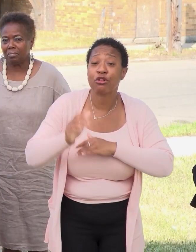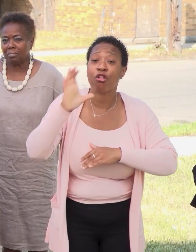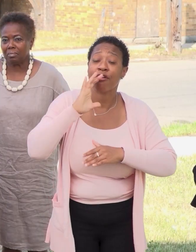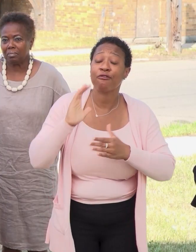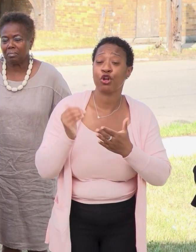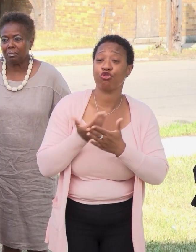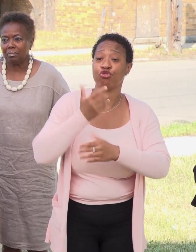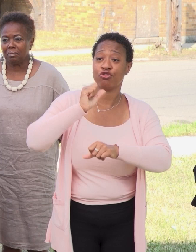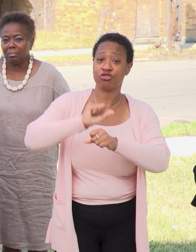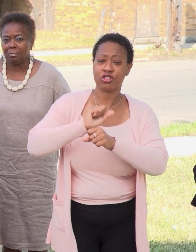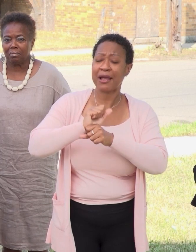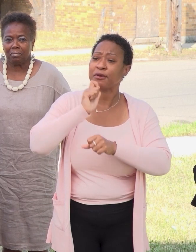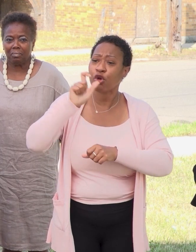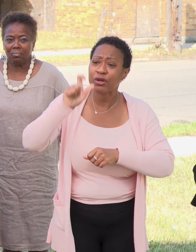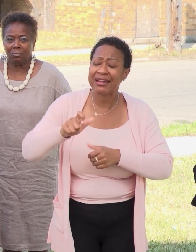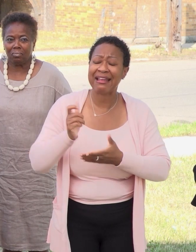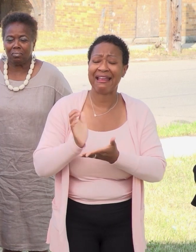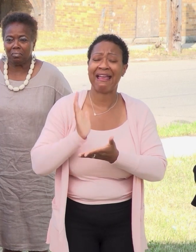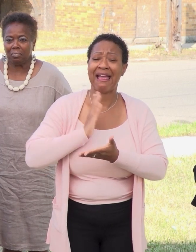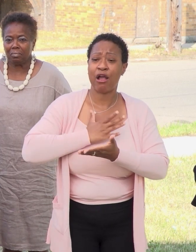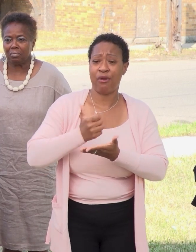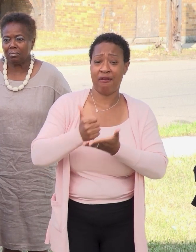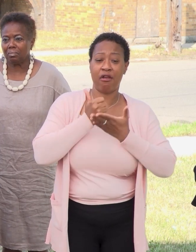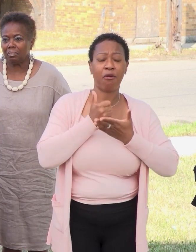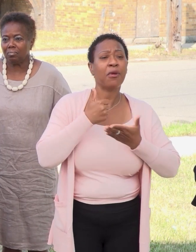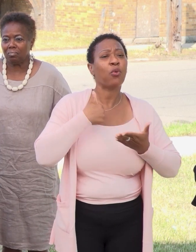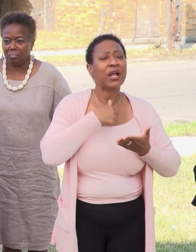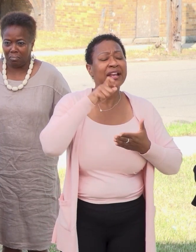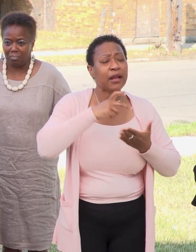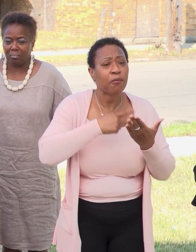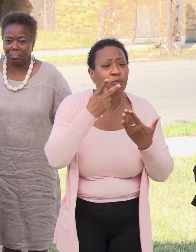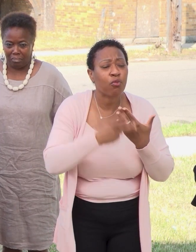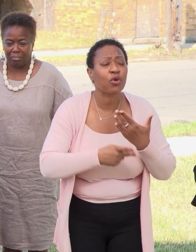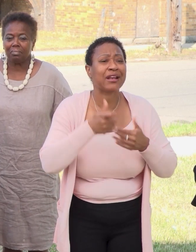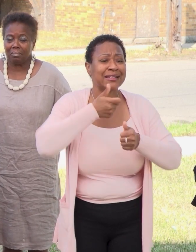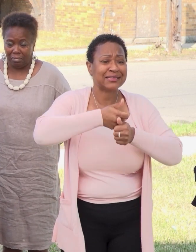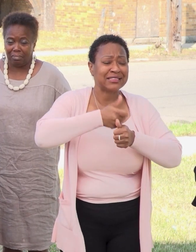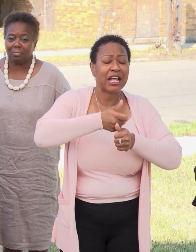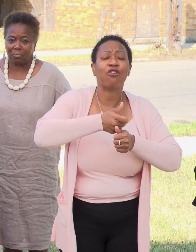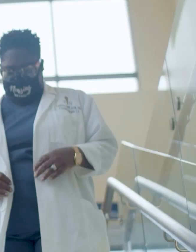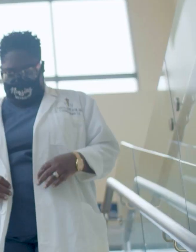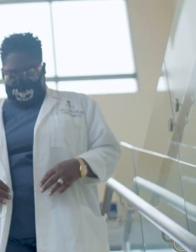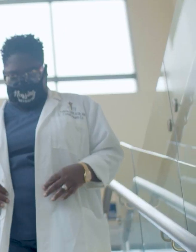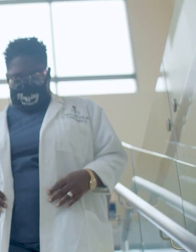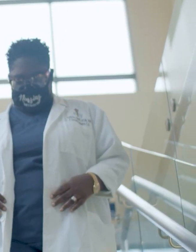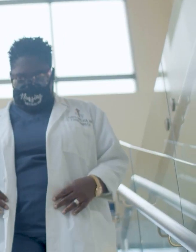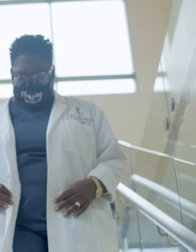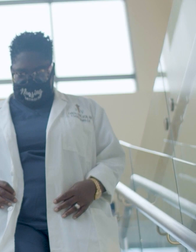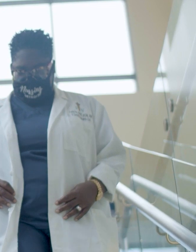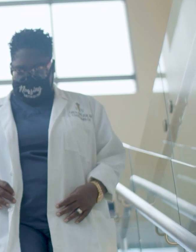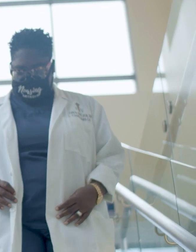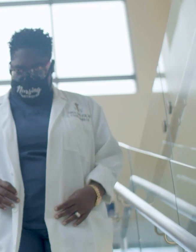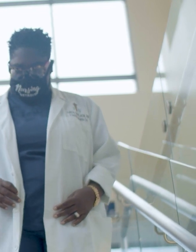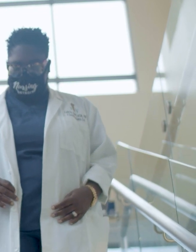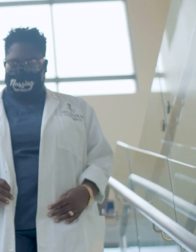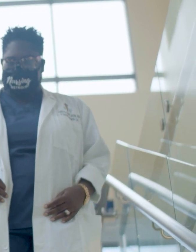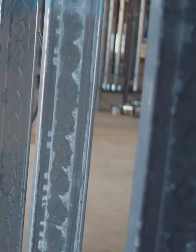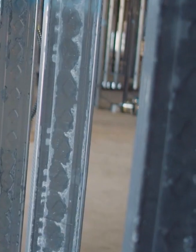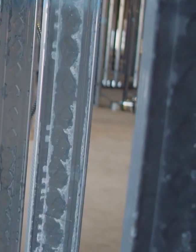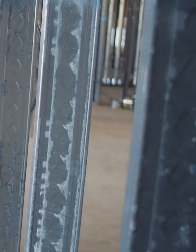SELF-SUFFICIENCY PROGRAM FOR PEOPLE WHOSE RENTS ARE GOING UP COULD WE GET THEM INTO ONE OF THE GREAT PROGRAMS OF CALL SHARON FREEMAN'S RUNNING COULD